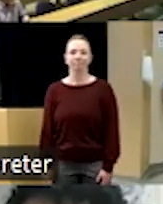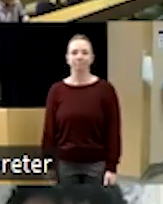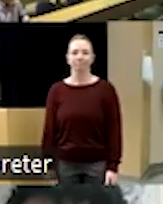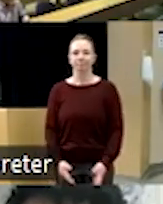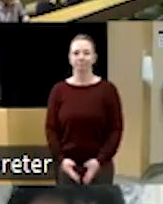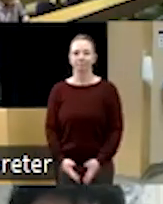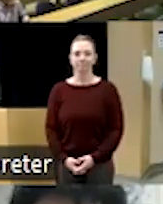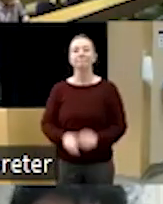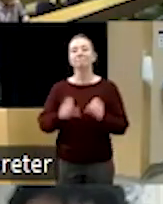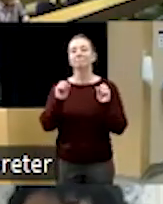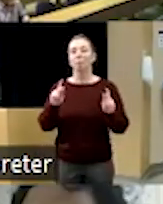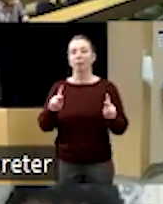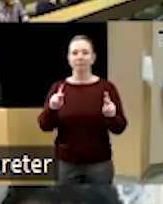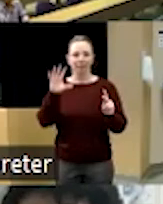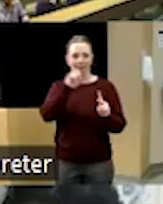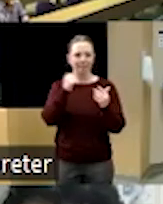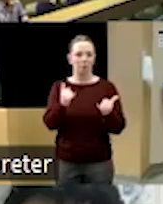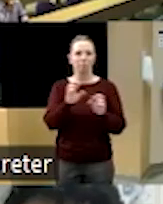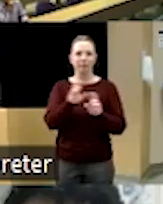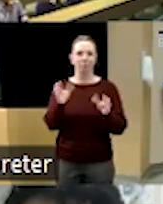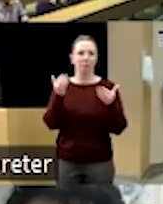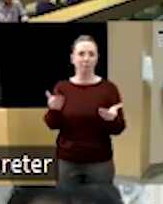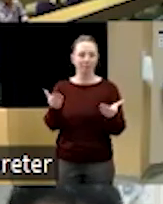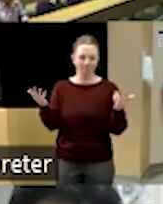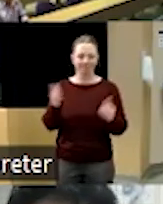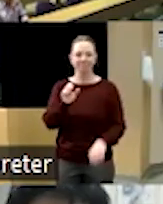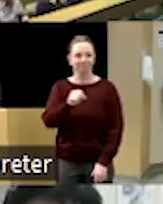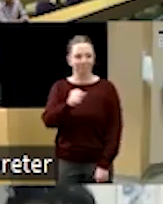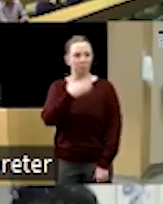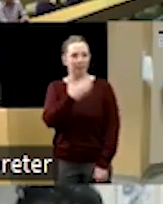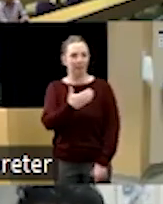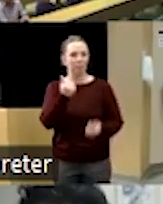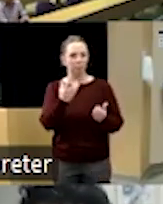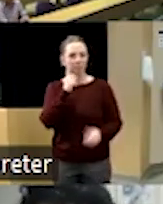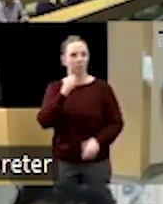okay I guess now we are ready to go yeah thank you very much for your introduction